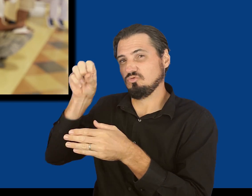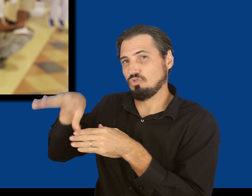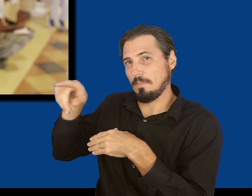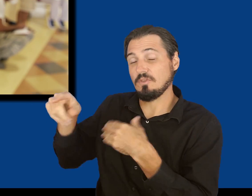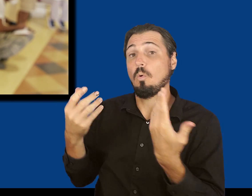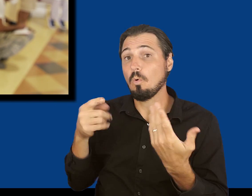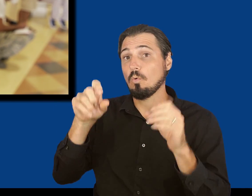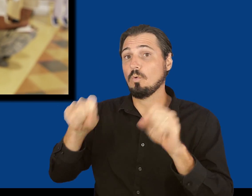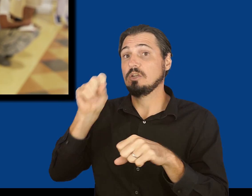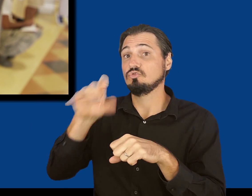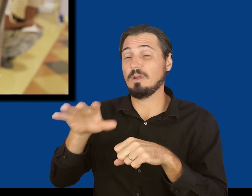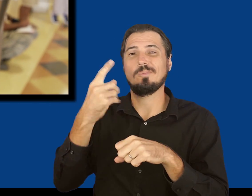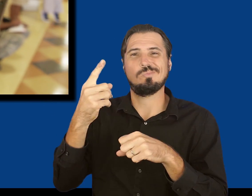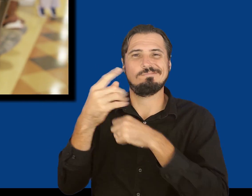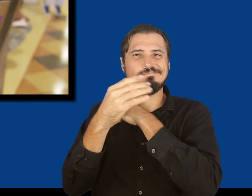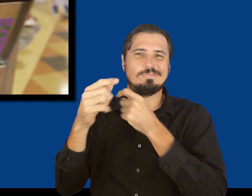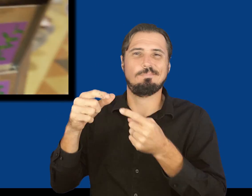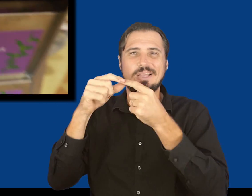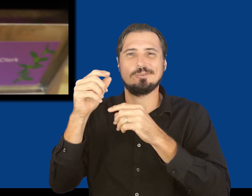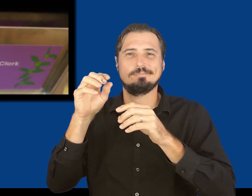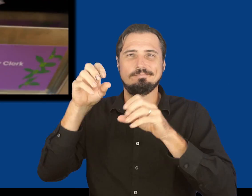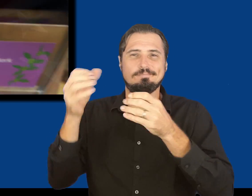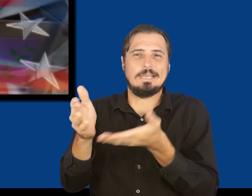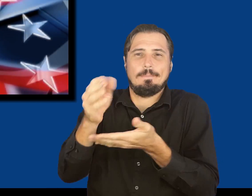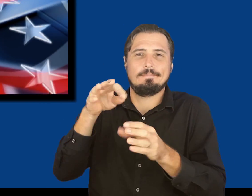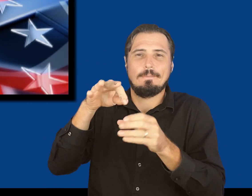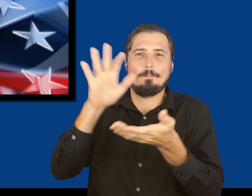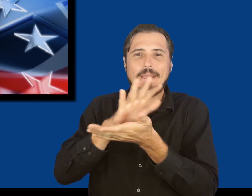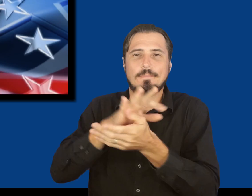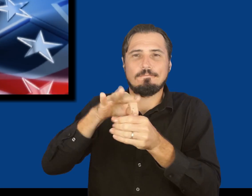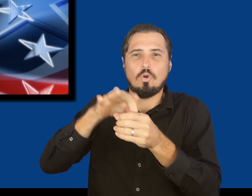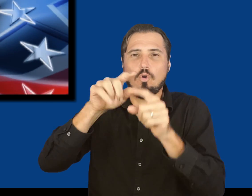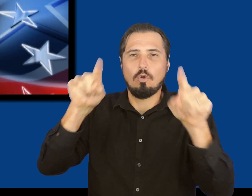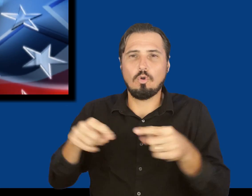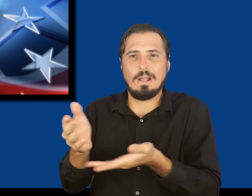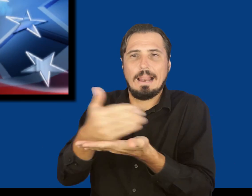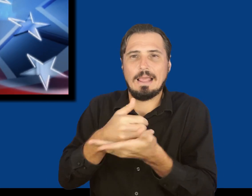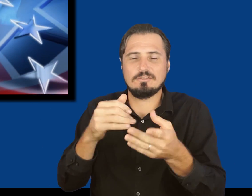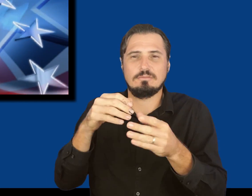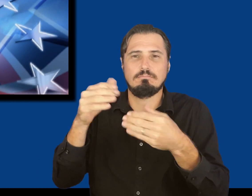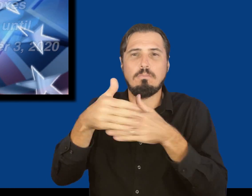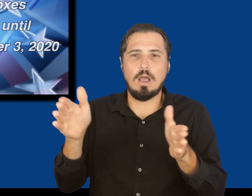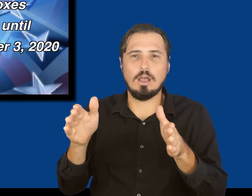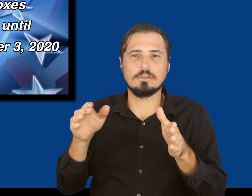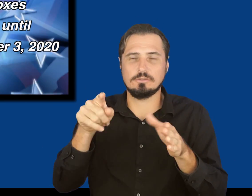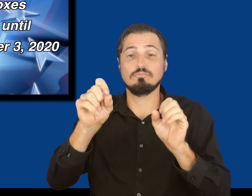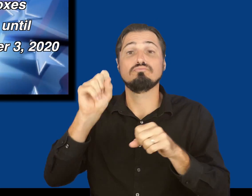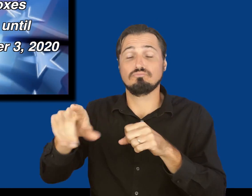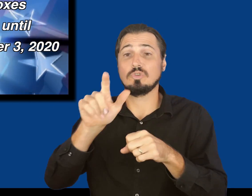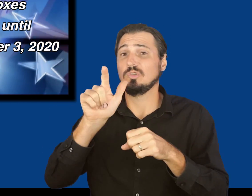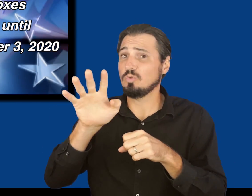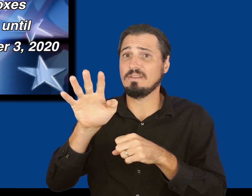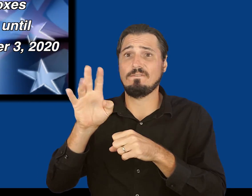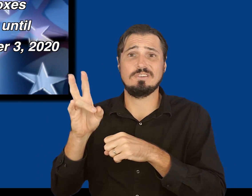or at one of the County's ballot collection boxes collection boxes are accessible 24/7 until 7 p.m.